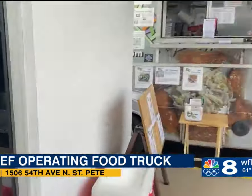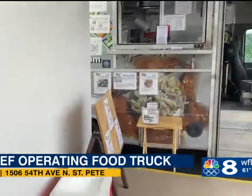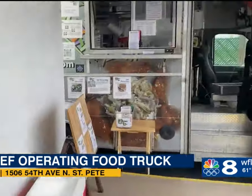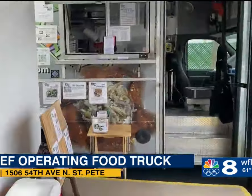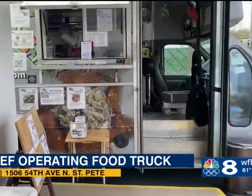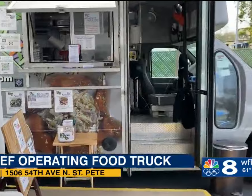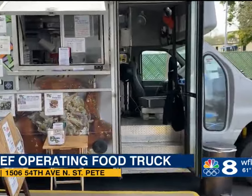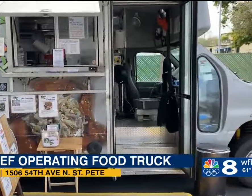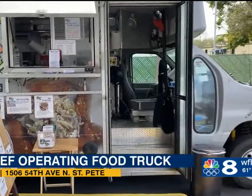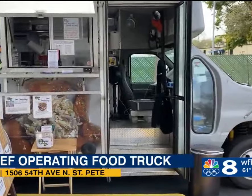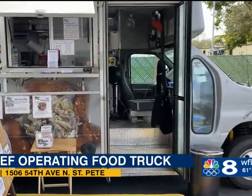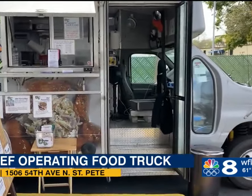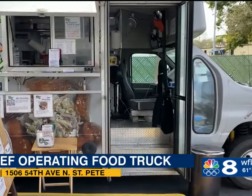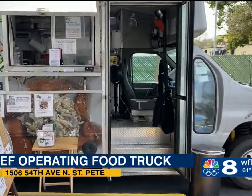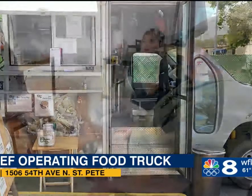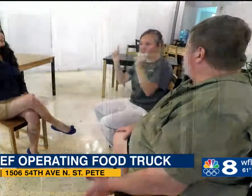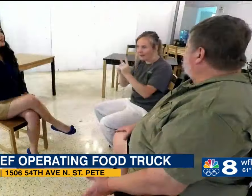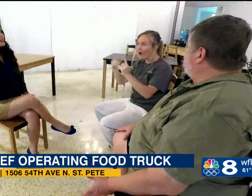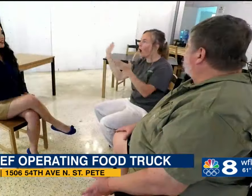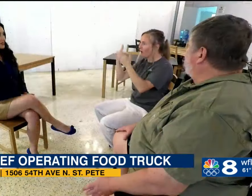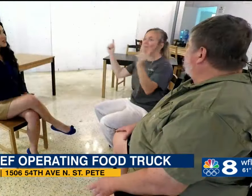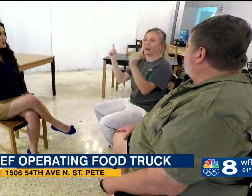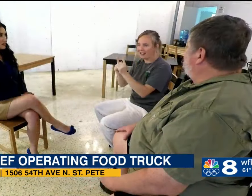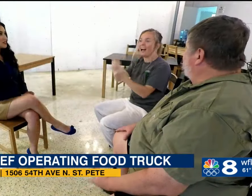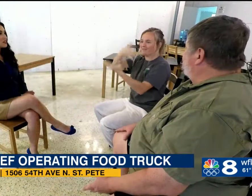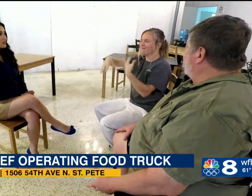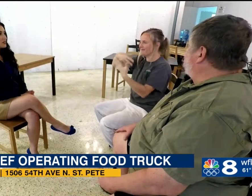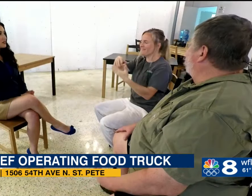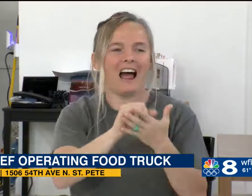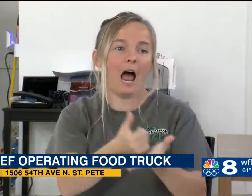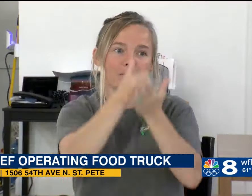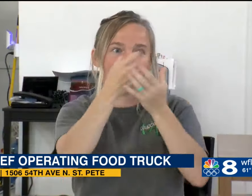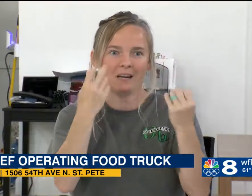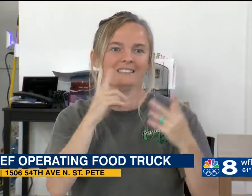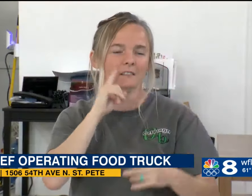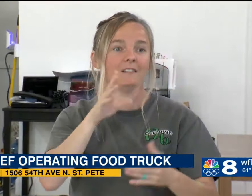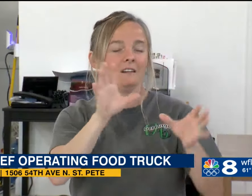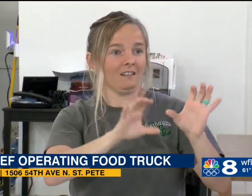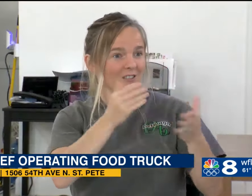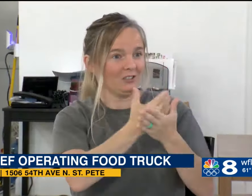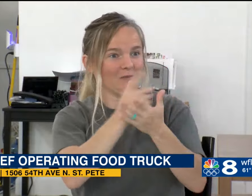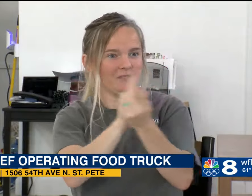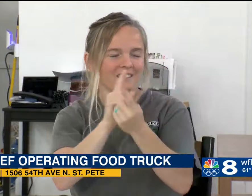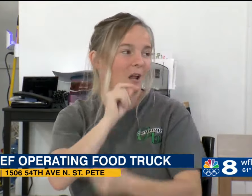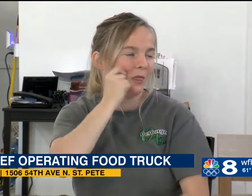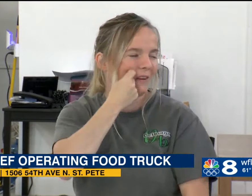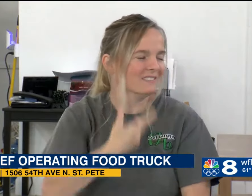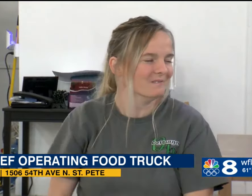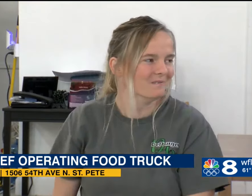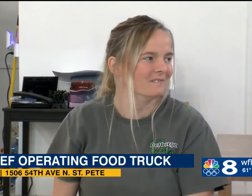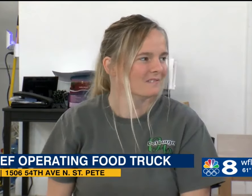FOR A HAS BEEN OPEN FOR ABOUT 2 YEARS AND HAS BECOME A HANGOUT SPOT FOR MANY IN THE DEAF